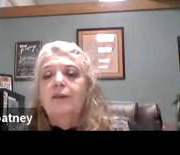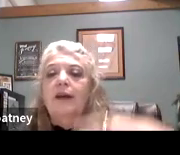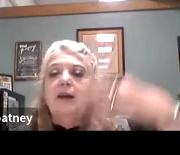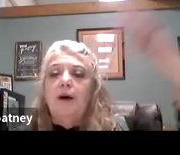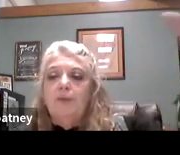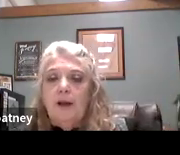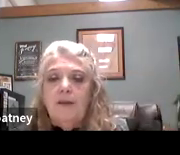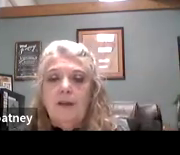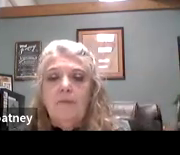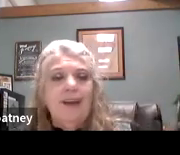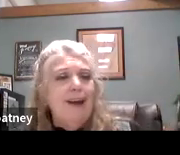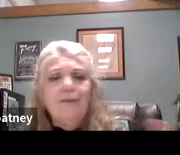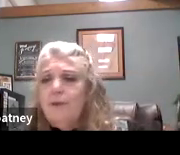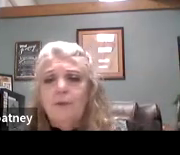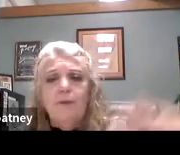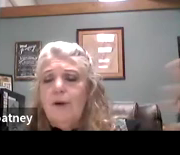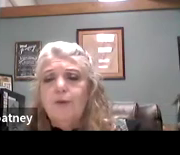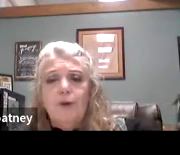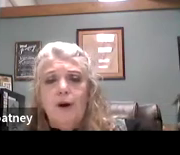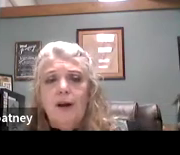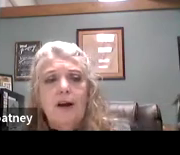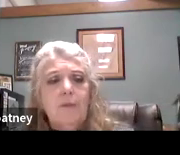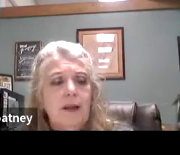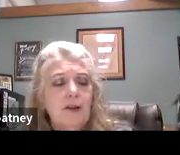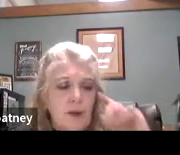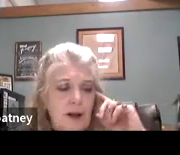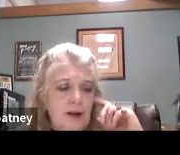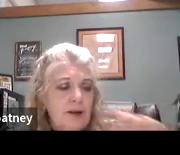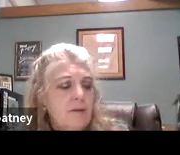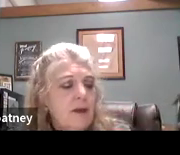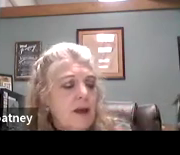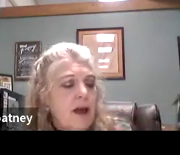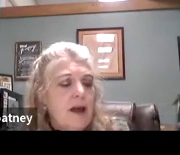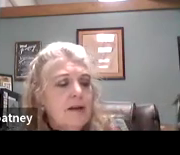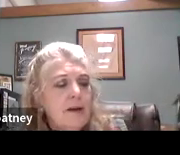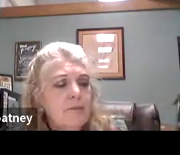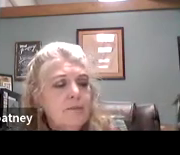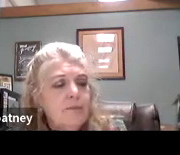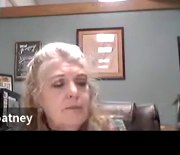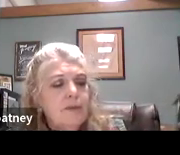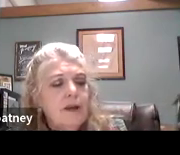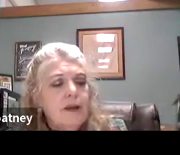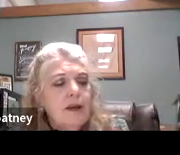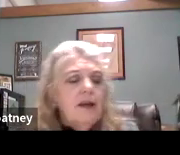So he started losing weight.